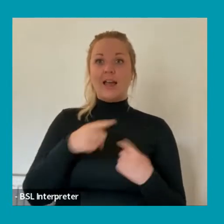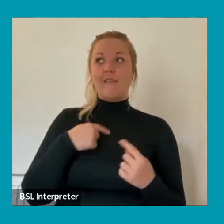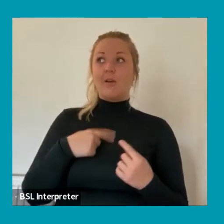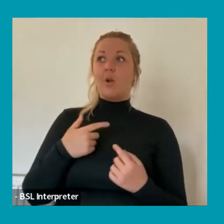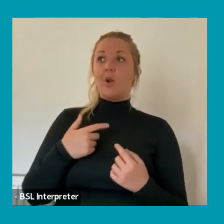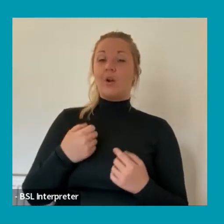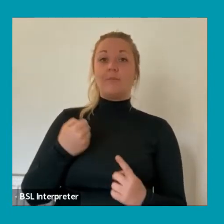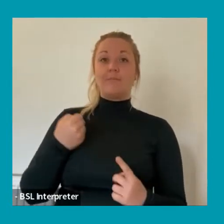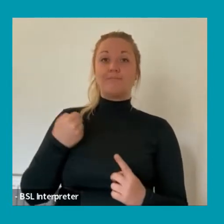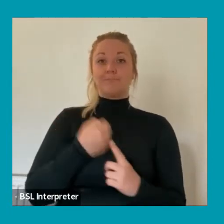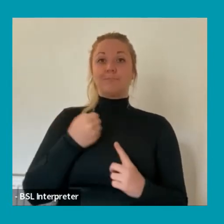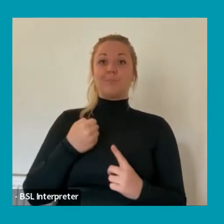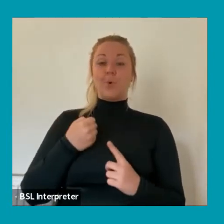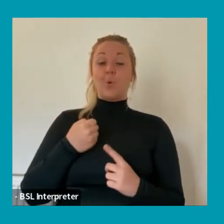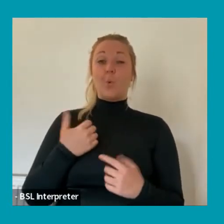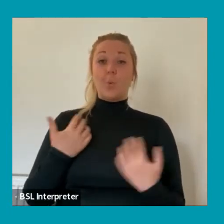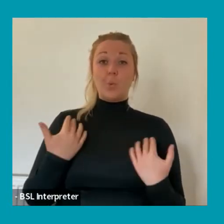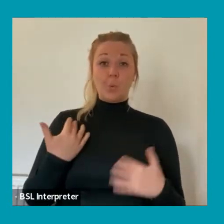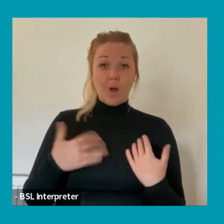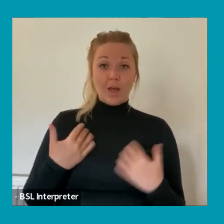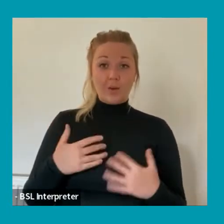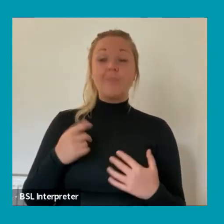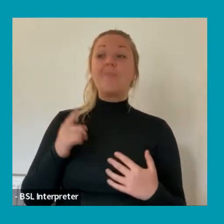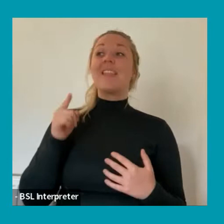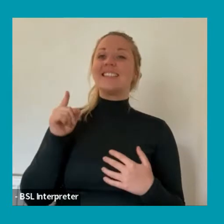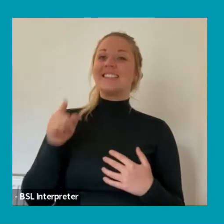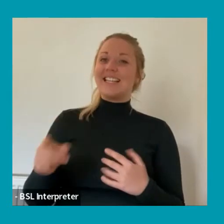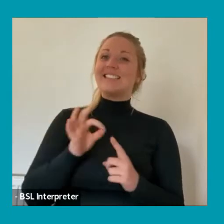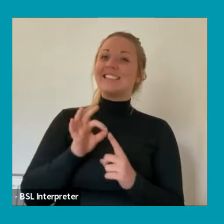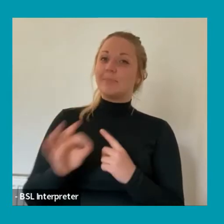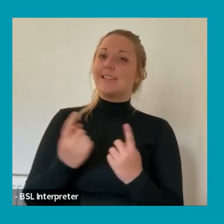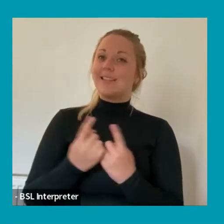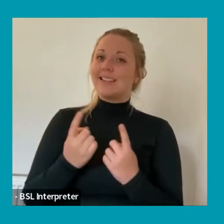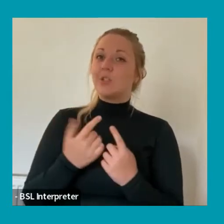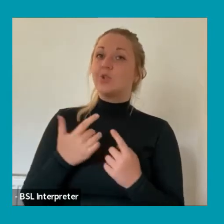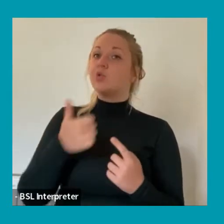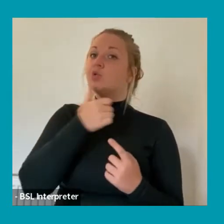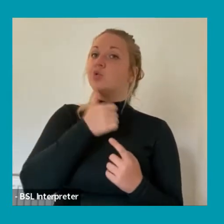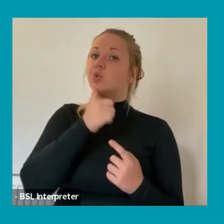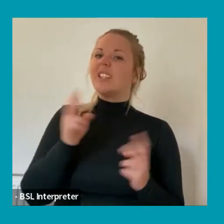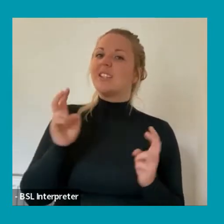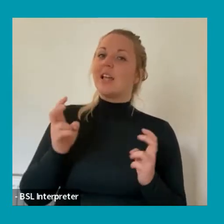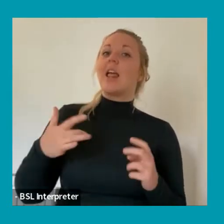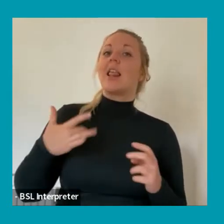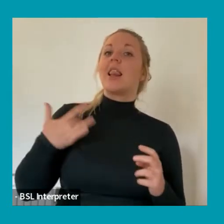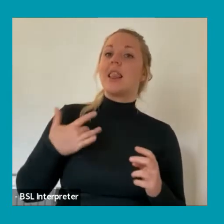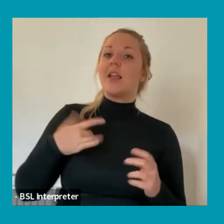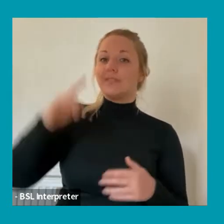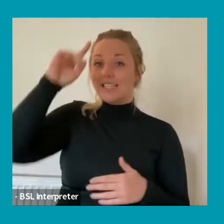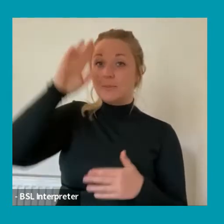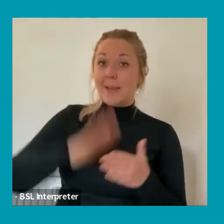I think that's the really, special thing of using lived experience. It influences people on an emotional level.